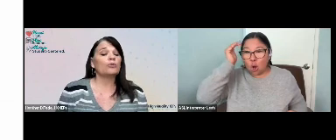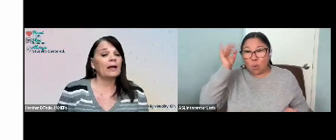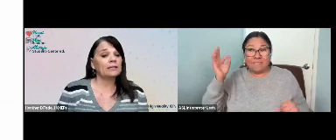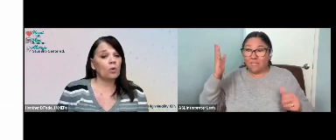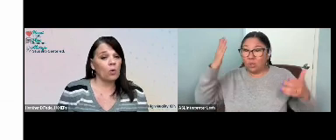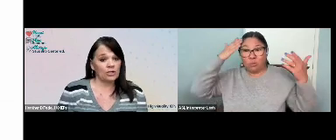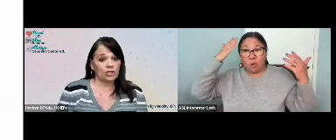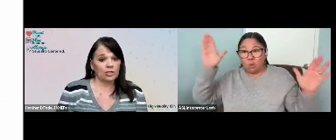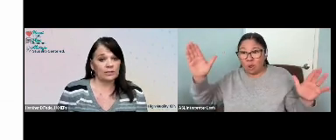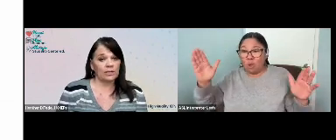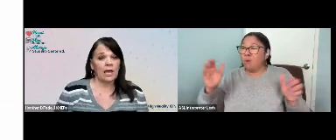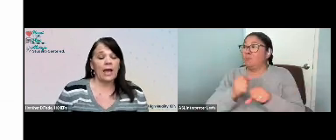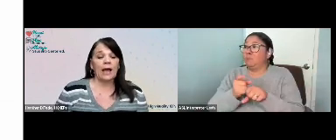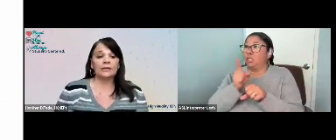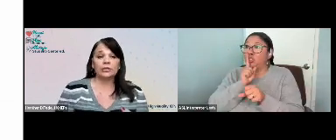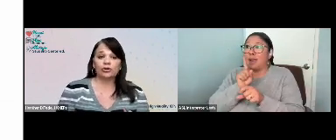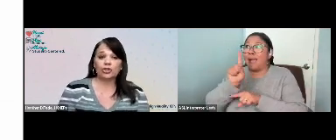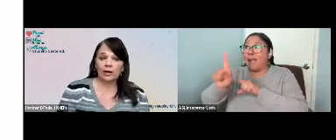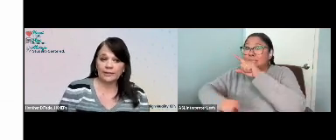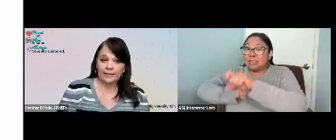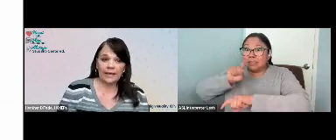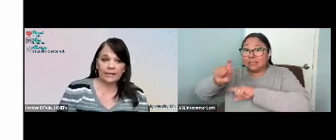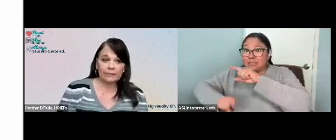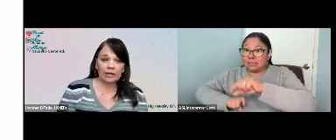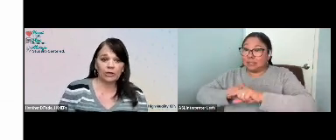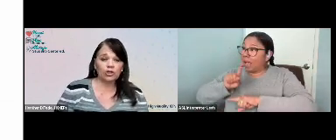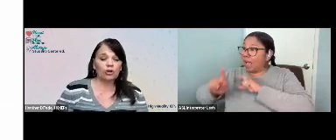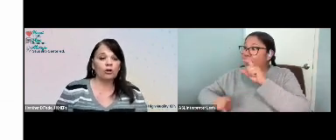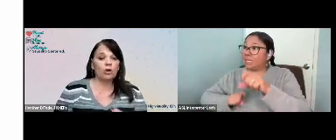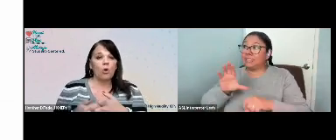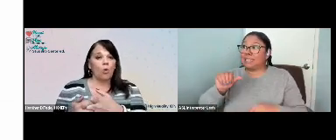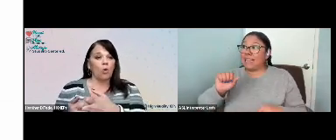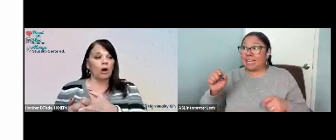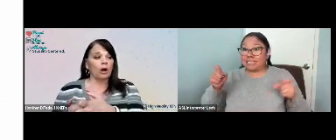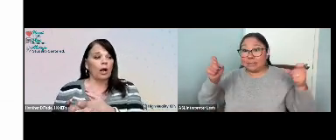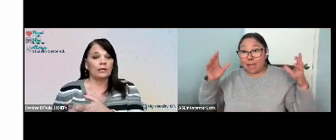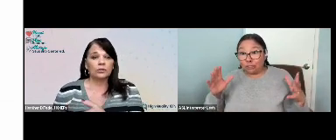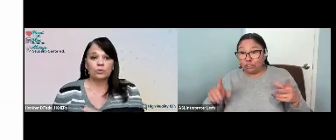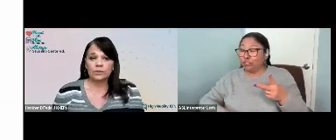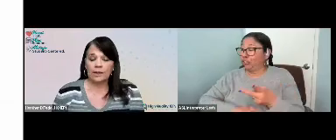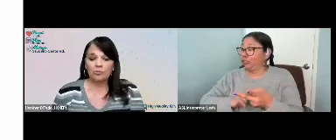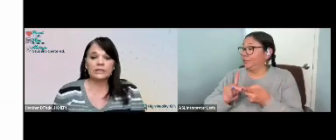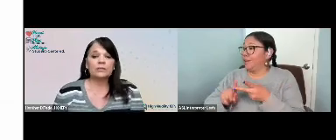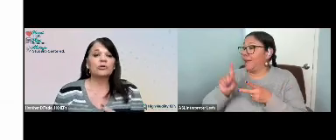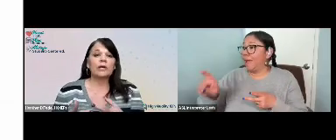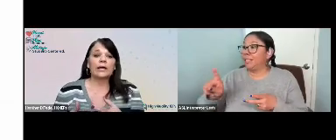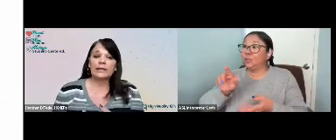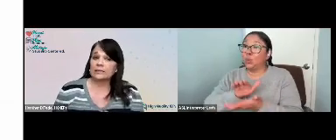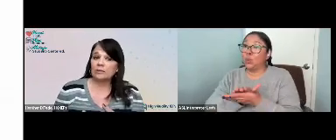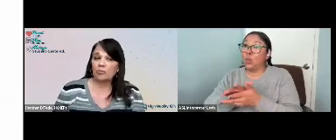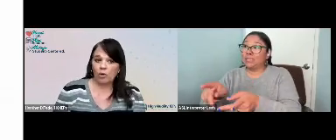make sure you ask questions. Ask your child's case manager or a school site principal and get